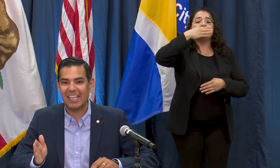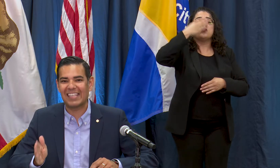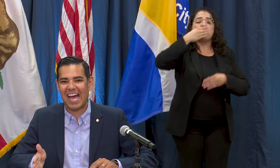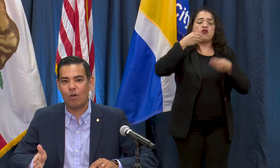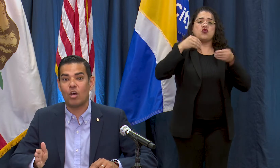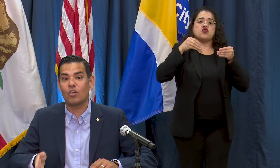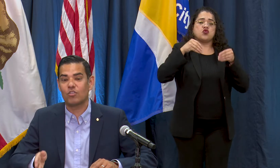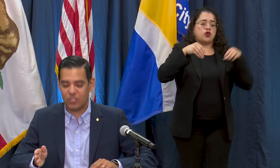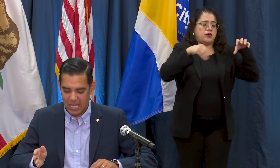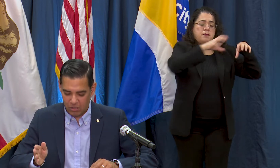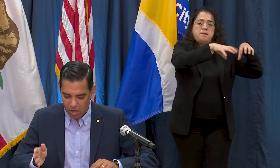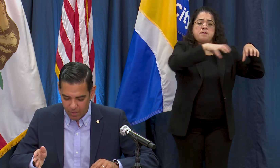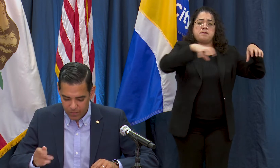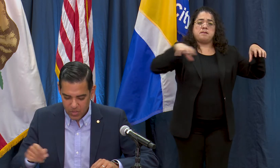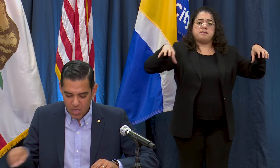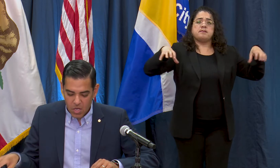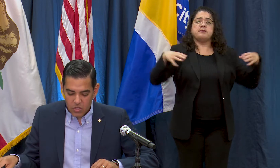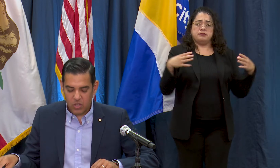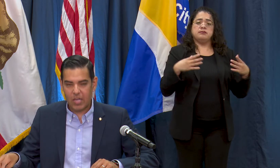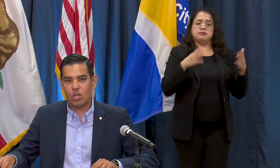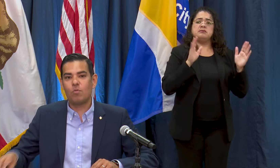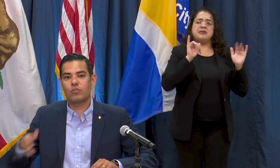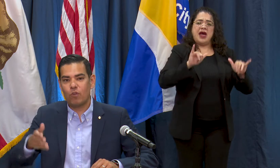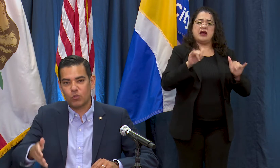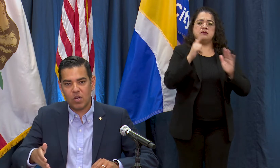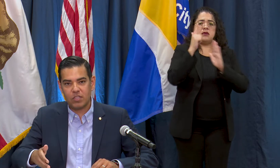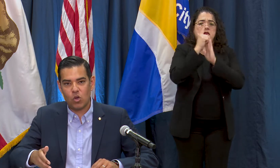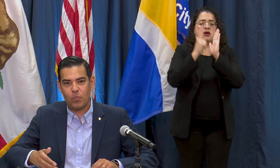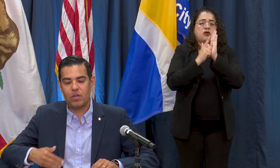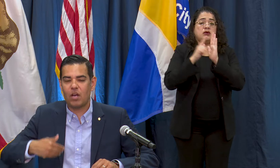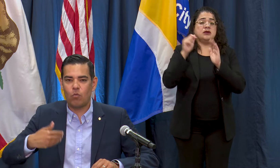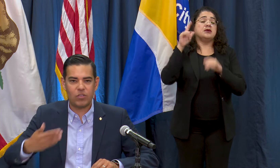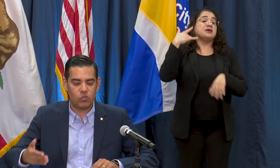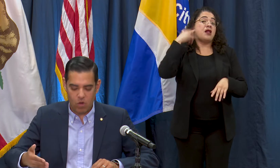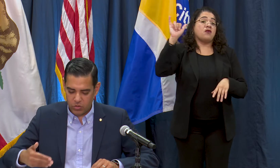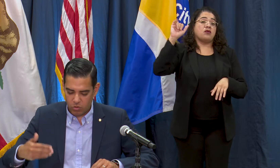allowed under state law. I know most folks want us to open restaurants or